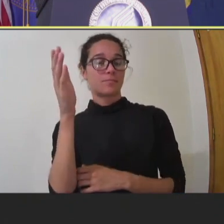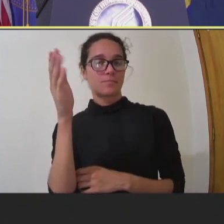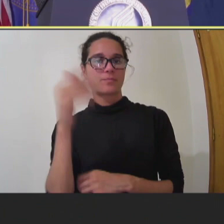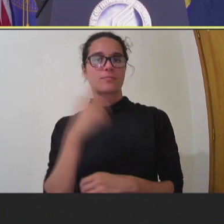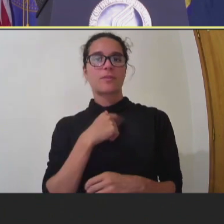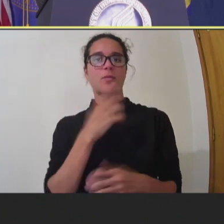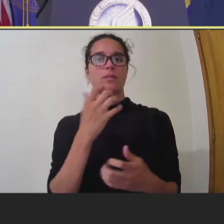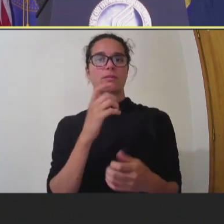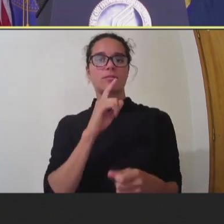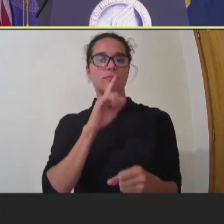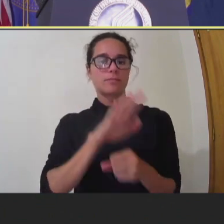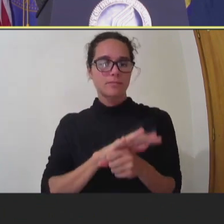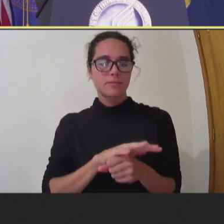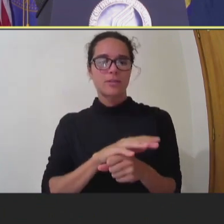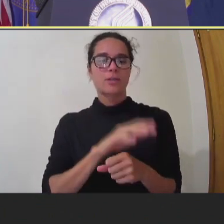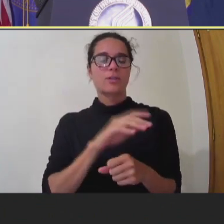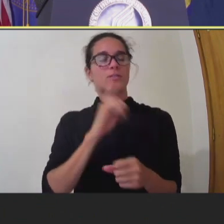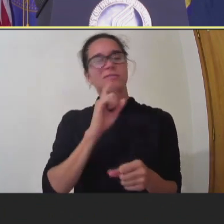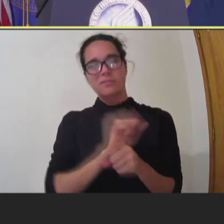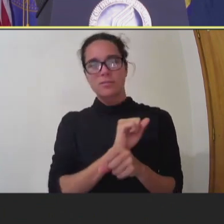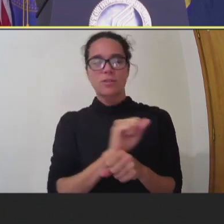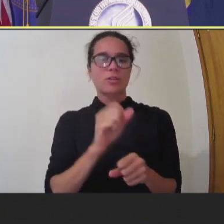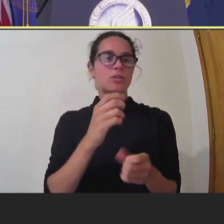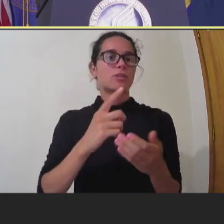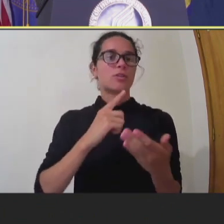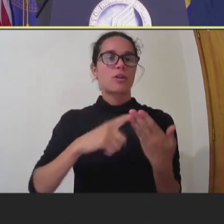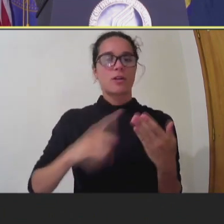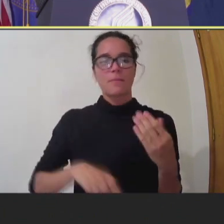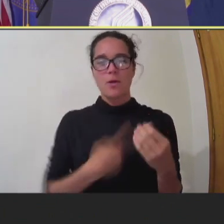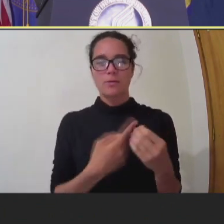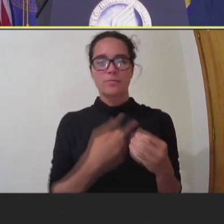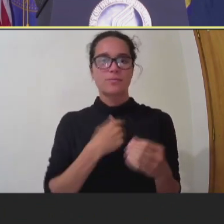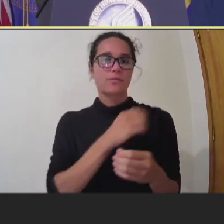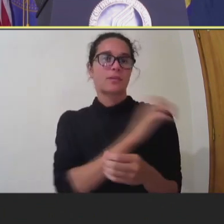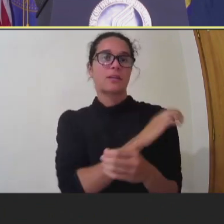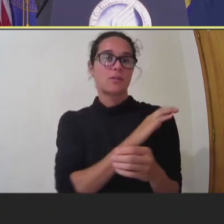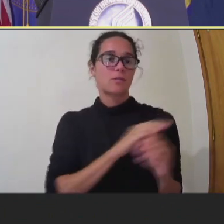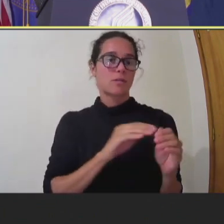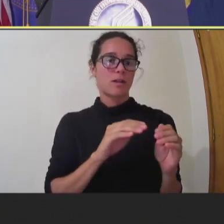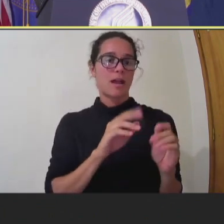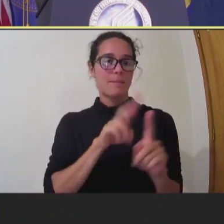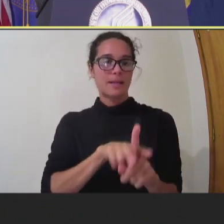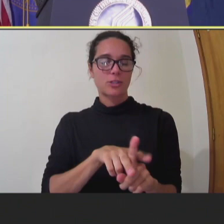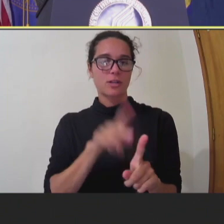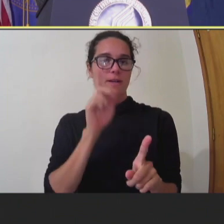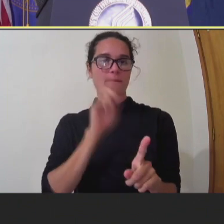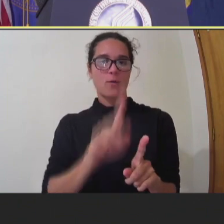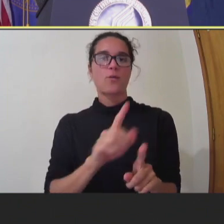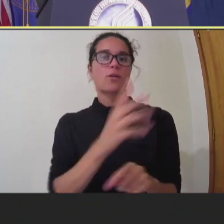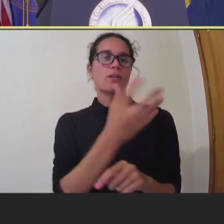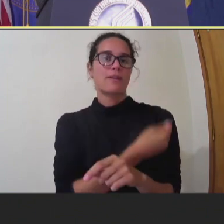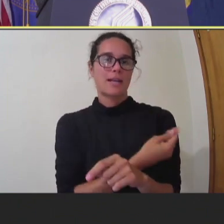which Dr. Disis alluded to. So this includes the prevention of cancer recurrence, treating cancer,